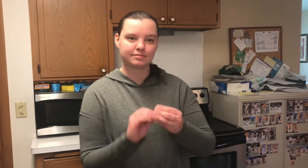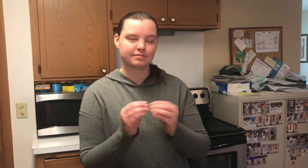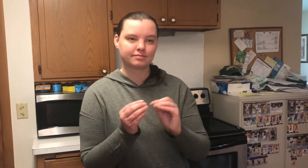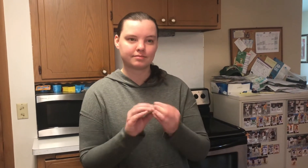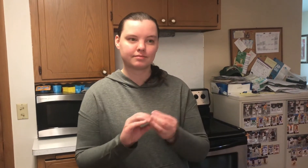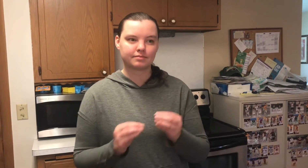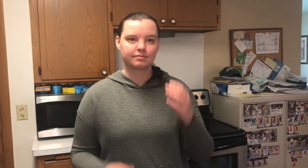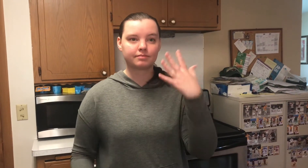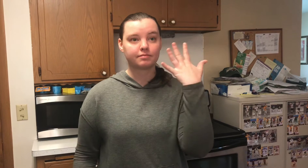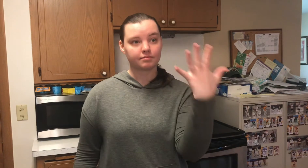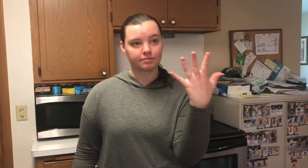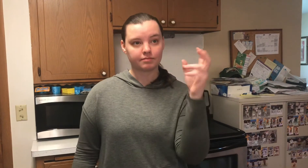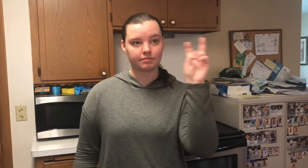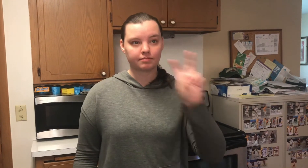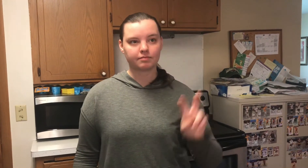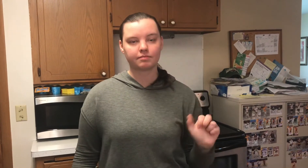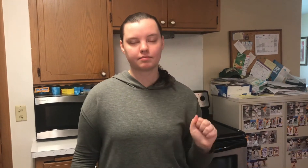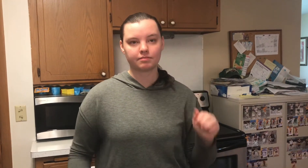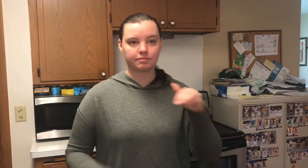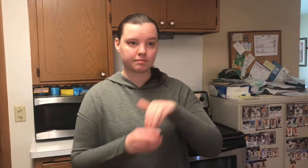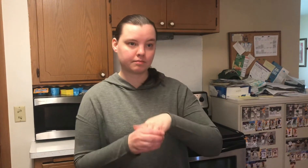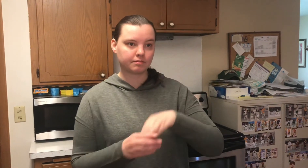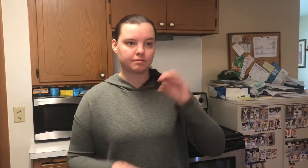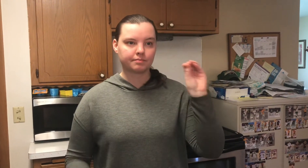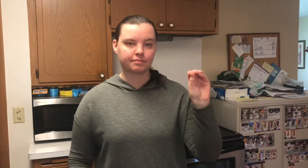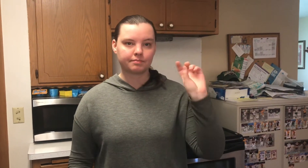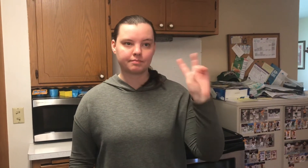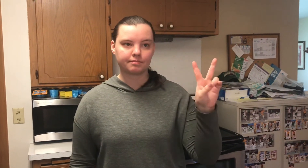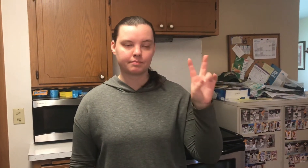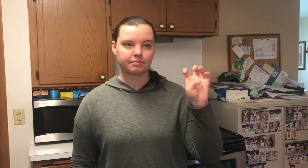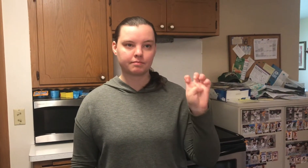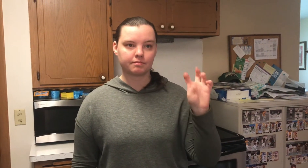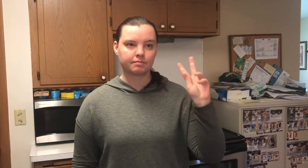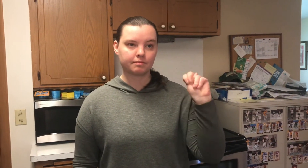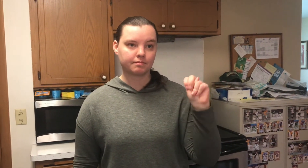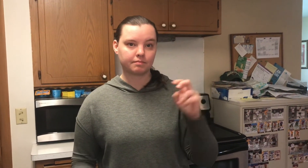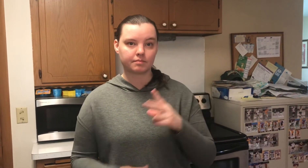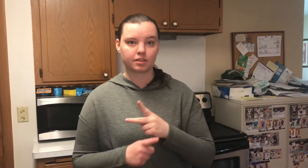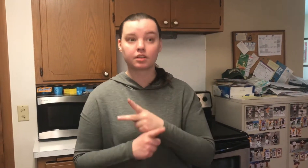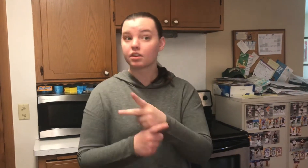Step 5: Put the pizza in the oven.